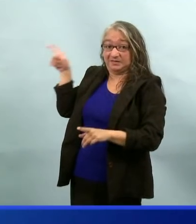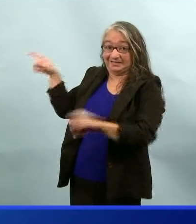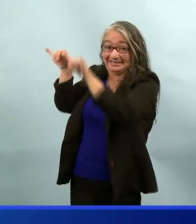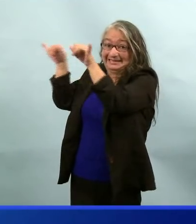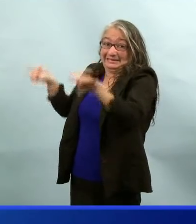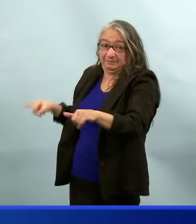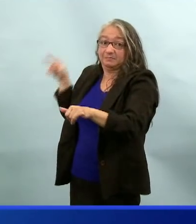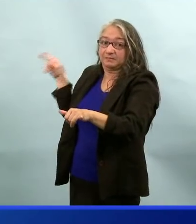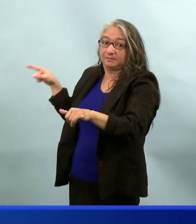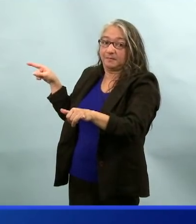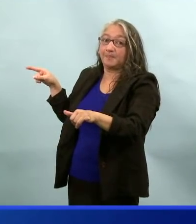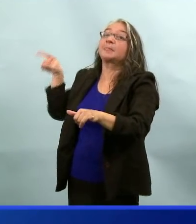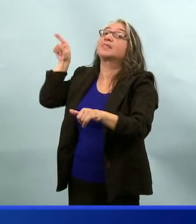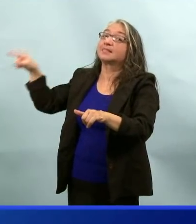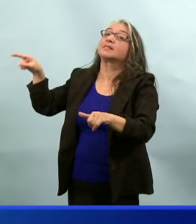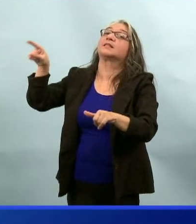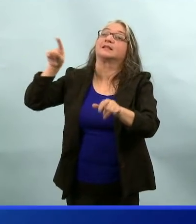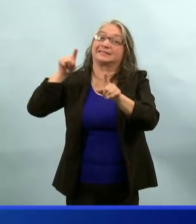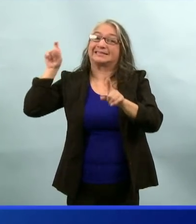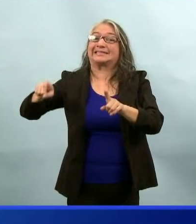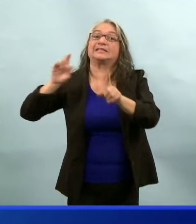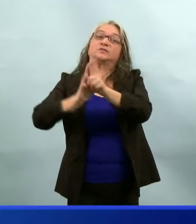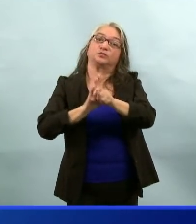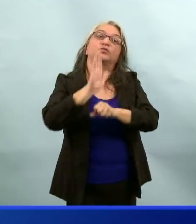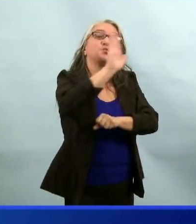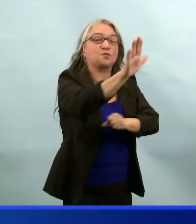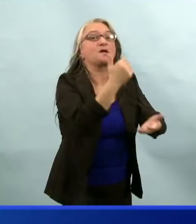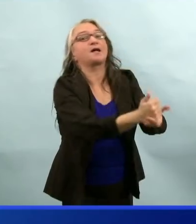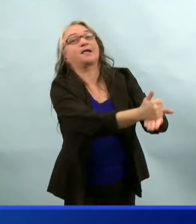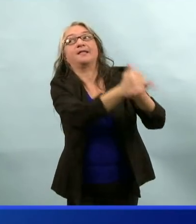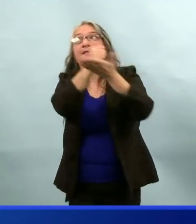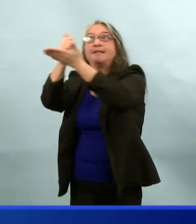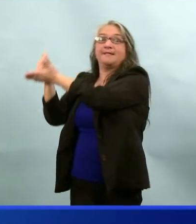they would really like to return to their normal work in caring for manitobans